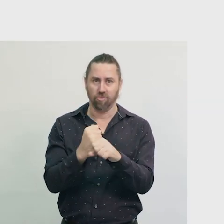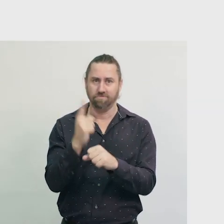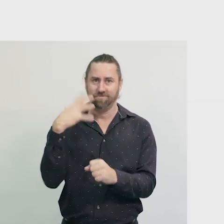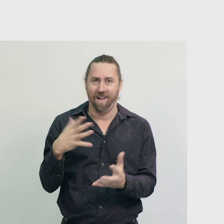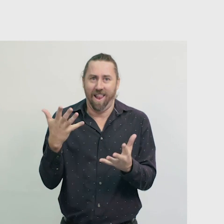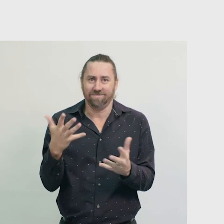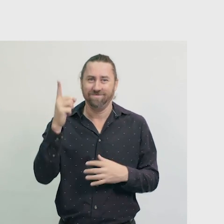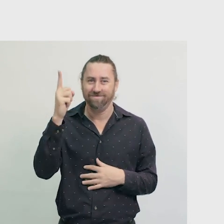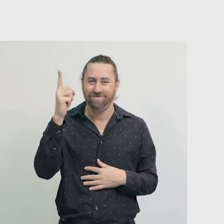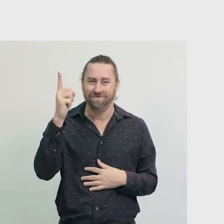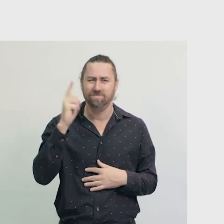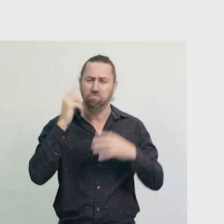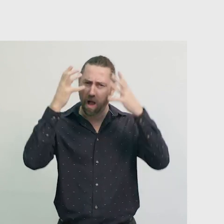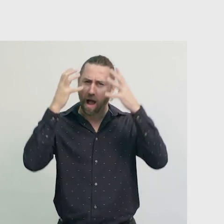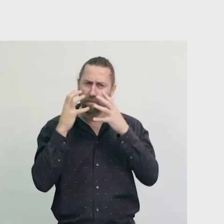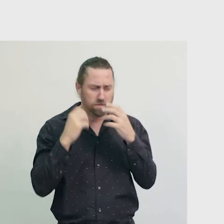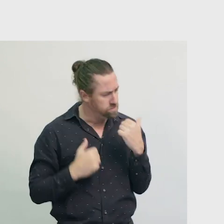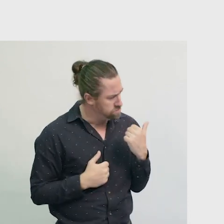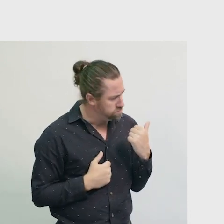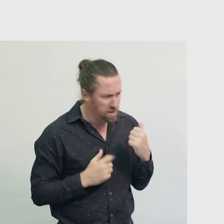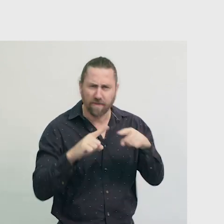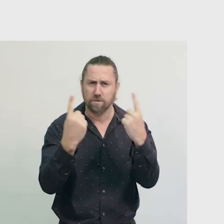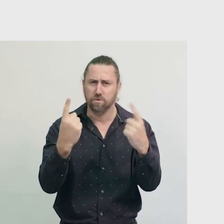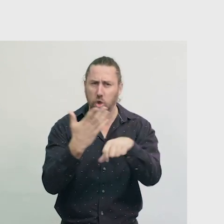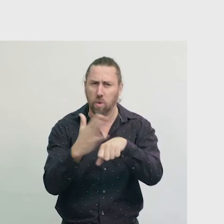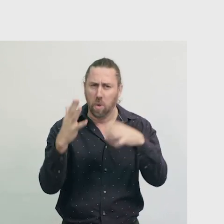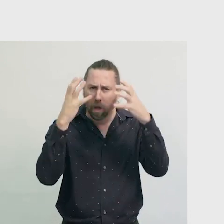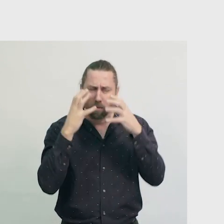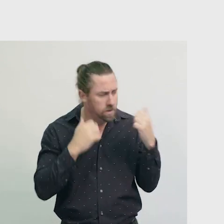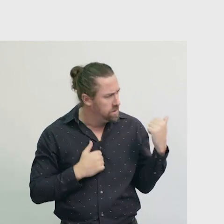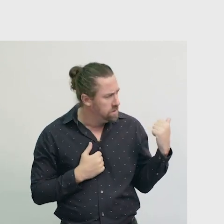Now, take a look at this helmet. It is different to what we just saw.